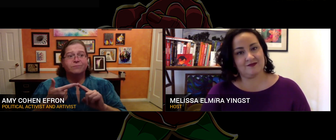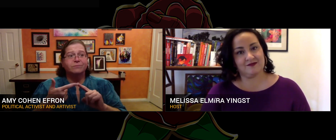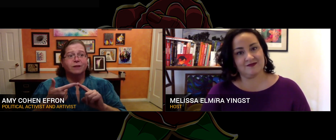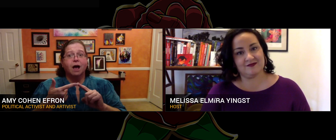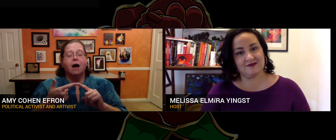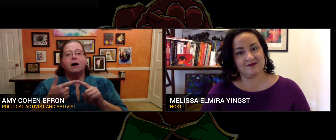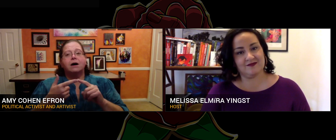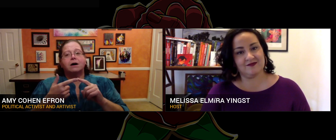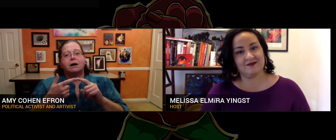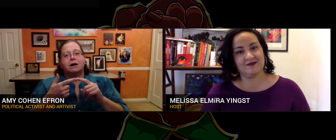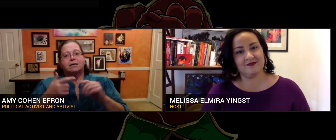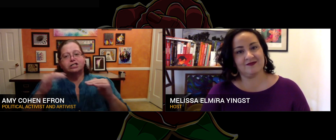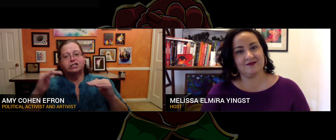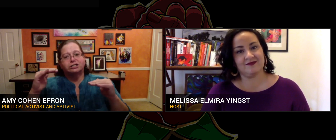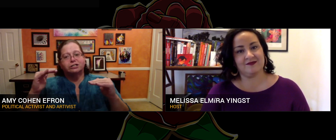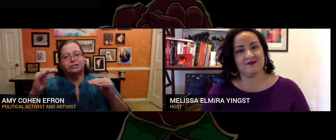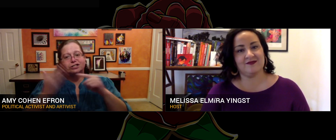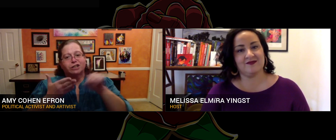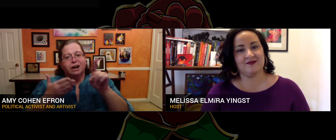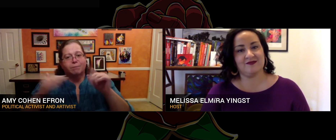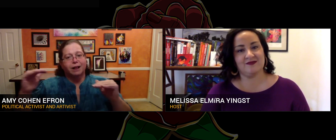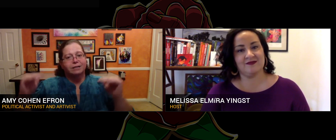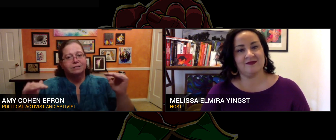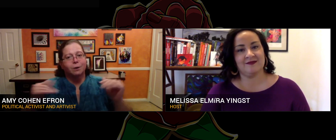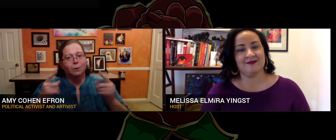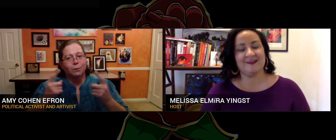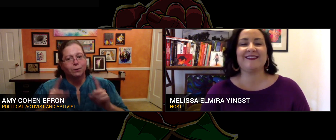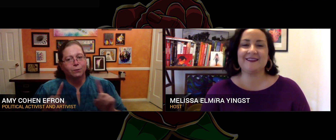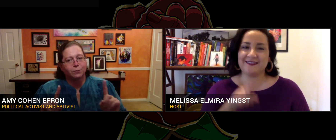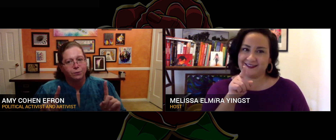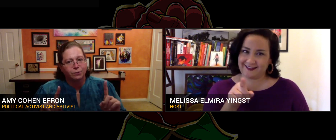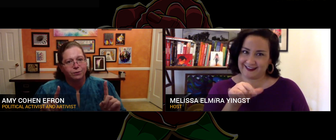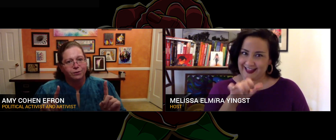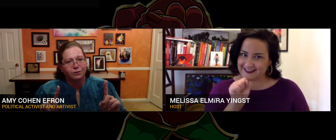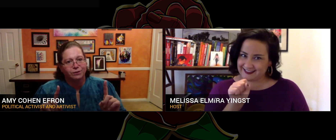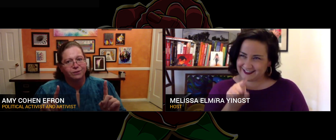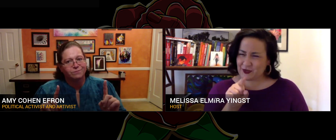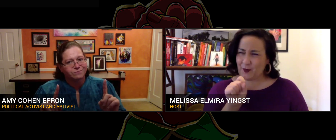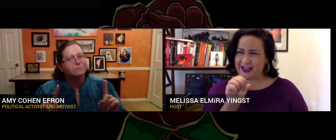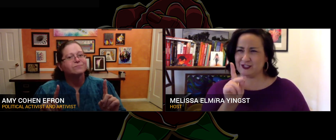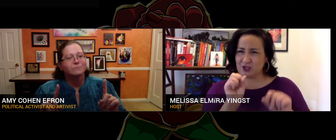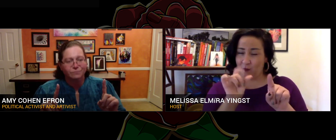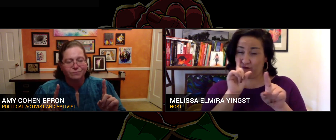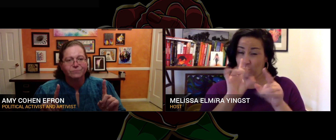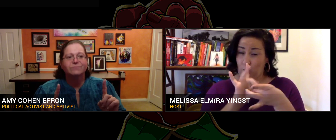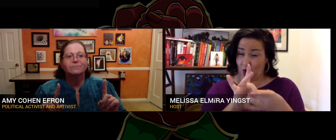Checks and Balances. Whew. Yes.